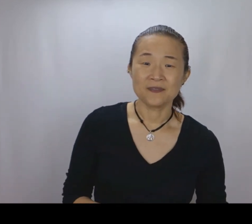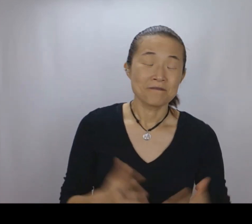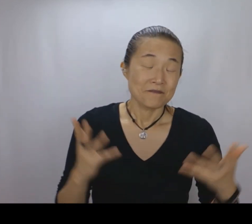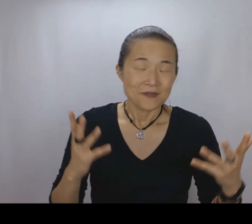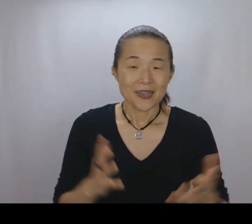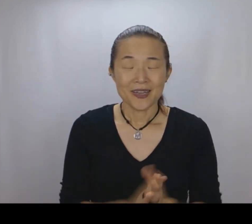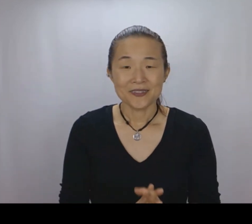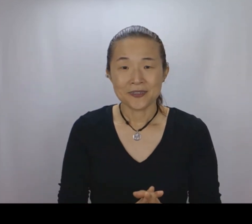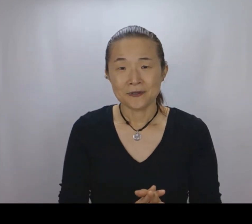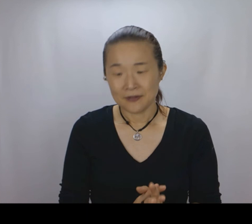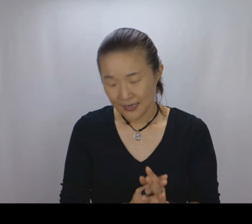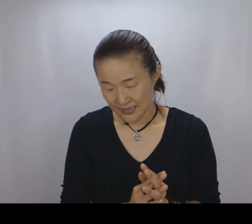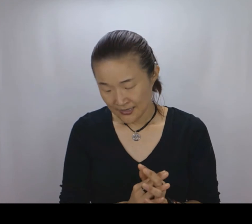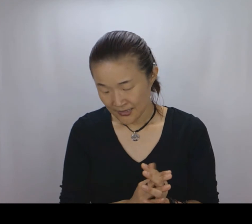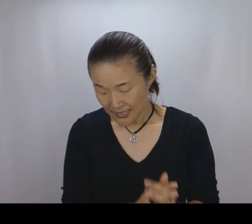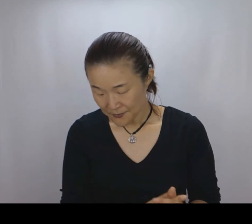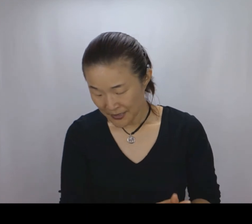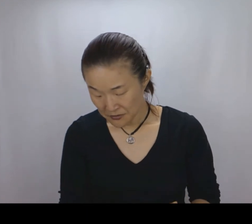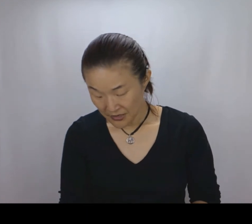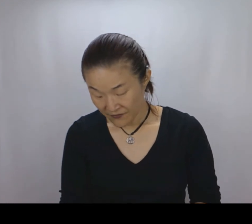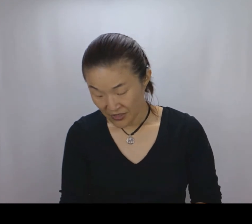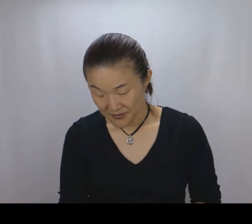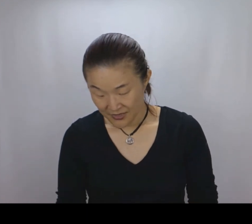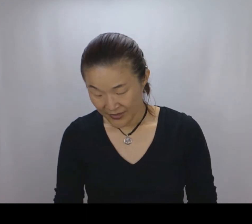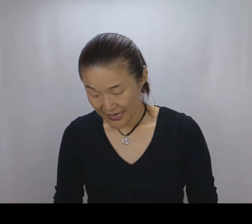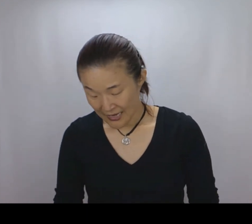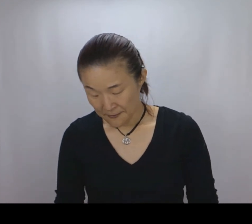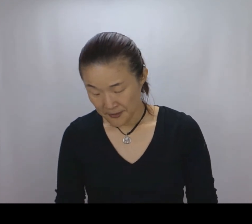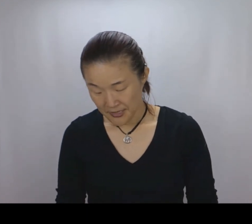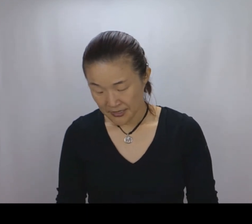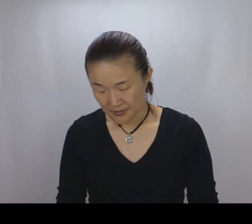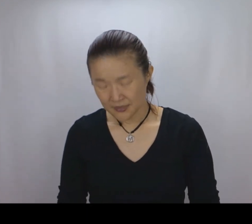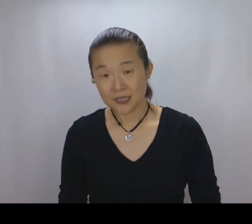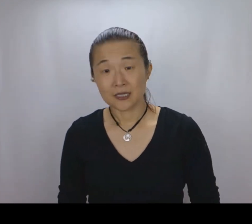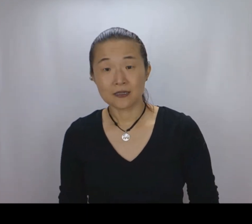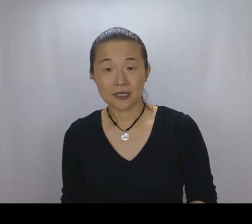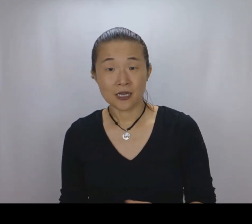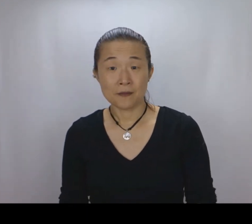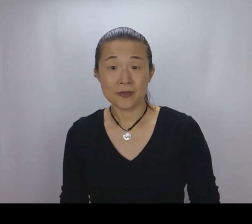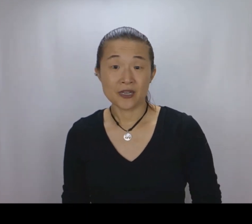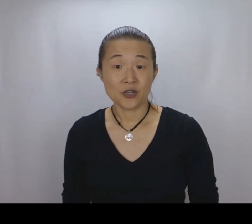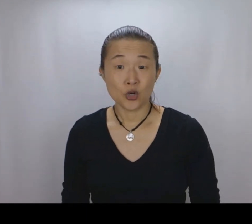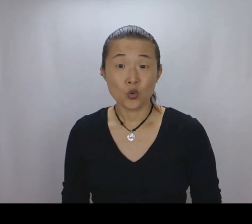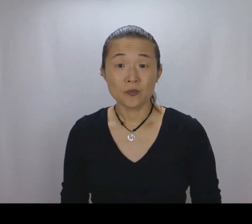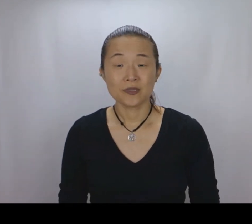And so, last round of verbs that we have is come and go.